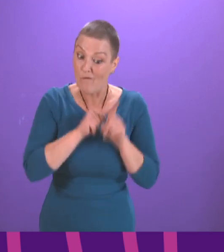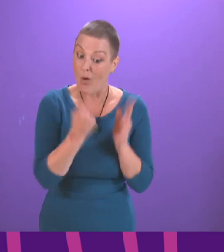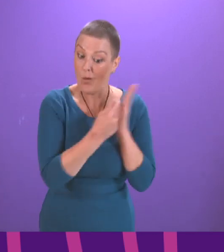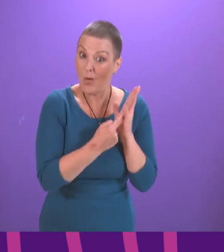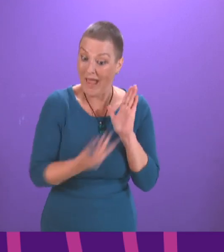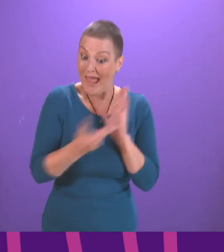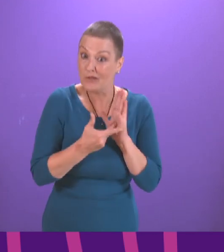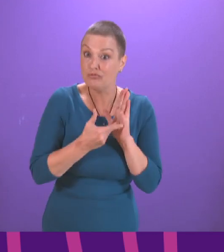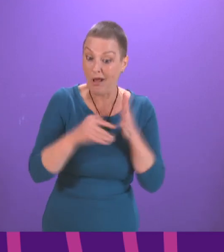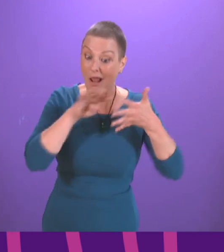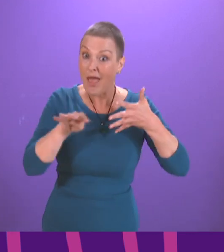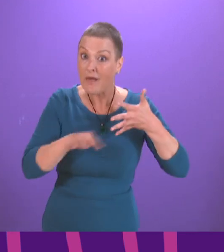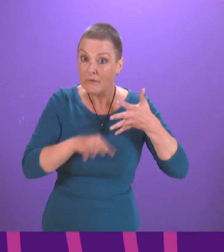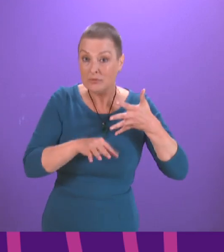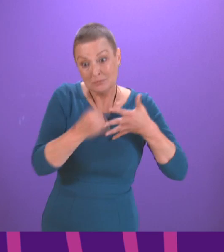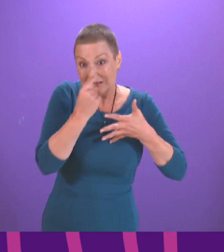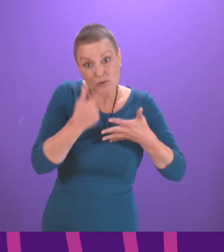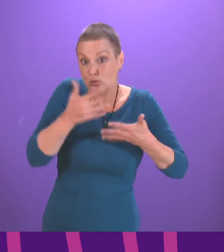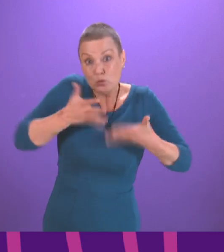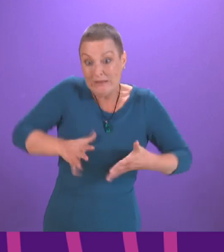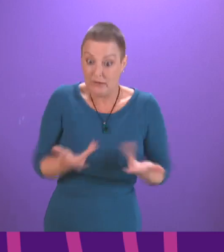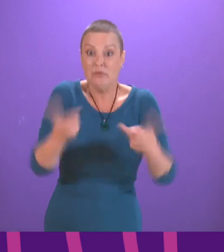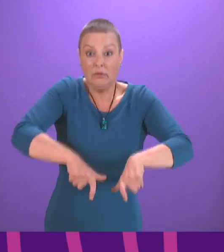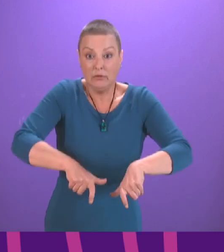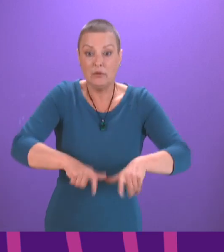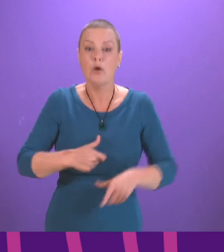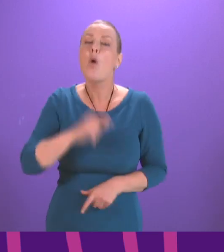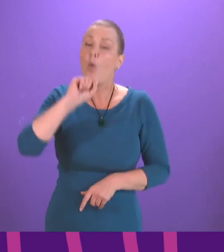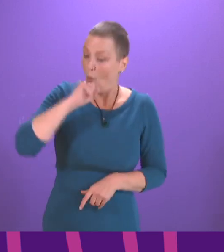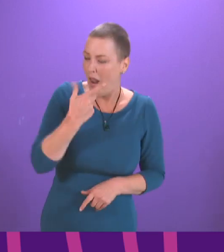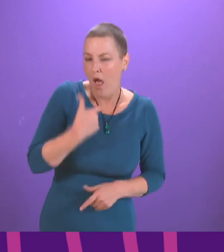We have set out the support that will be available for businesses, which will apply to businesses